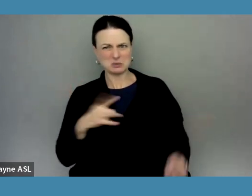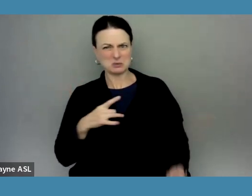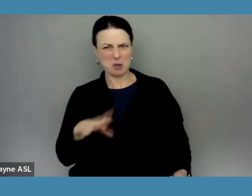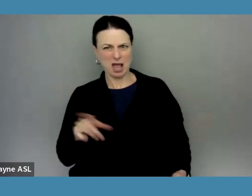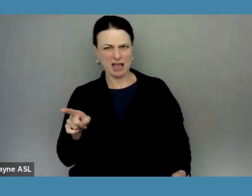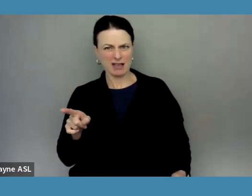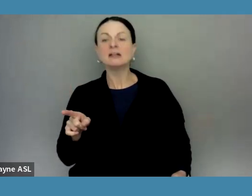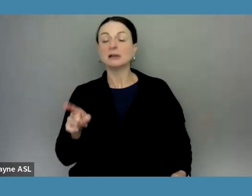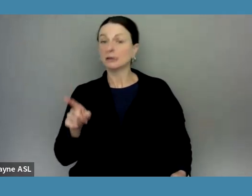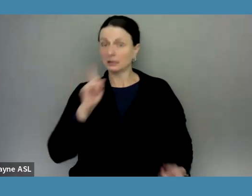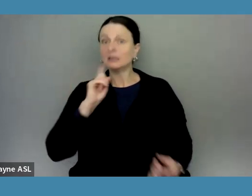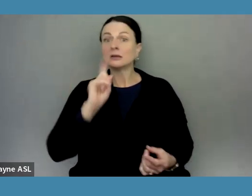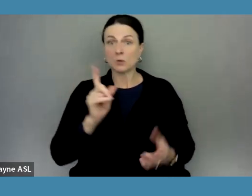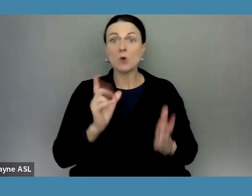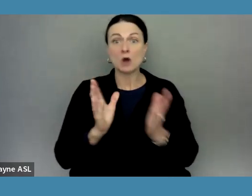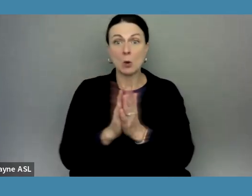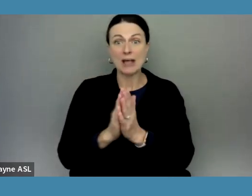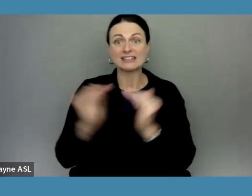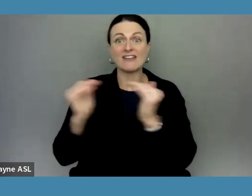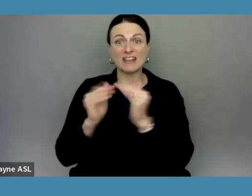to be requesting a fair hearing directly.